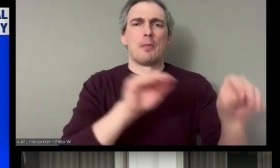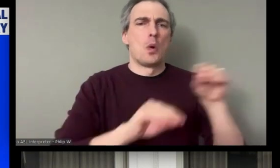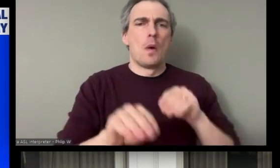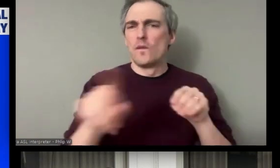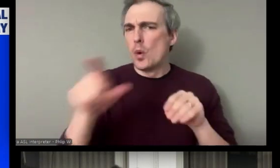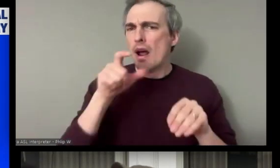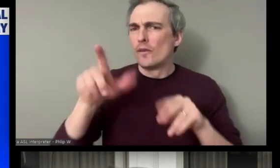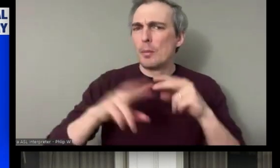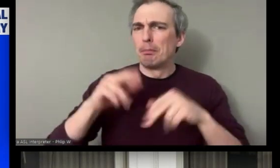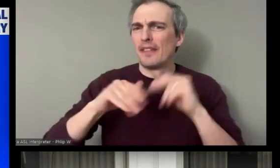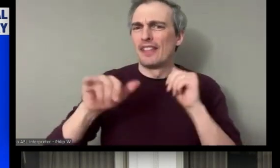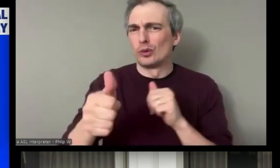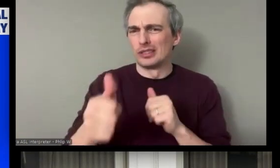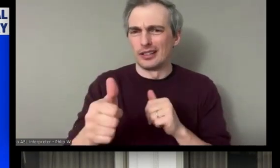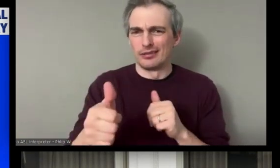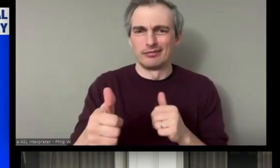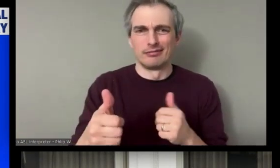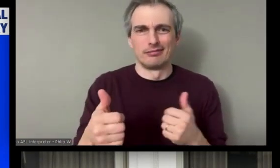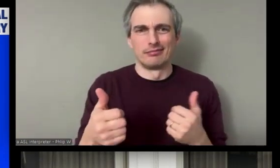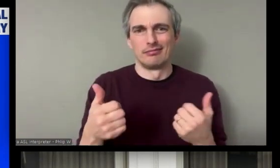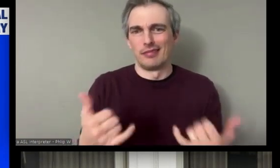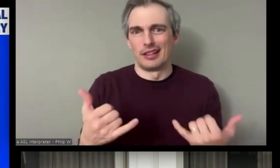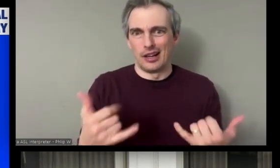And now my second section -- this is very risky.